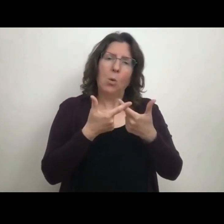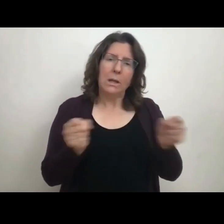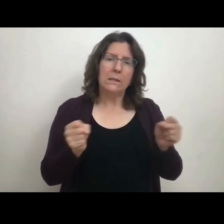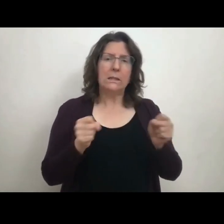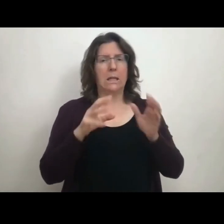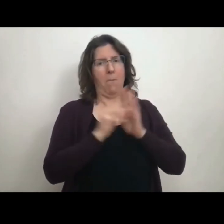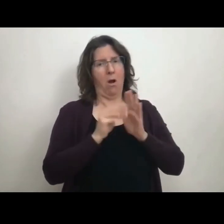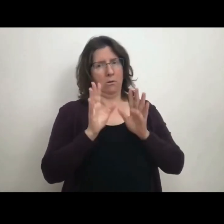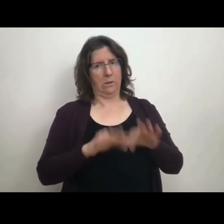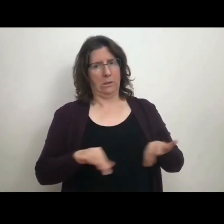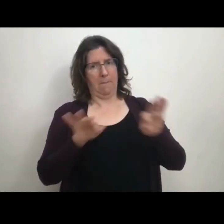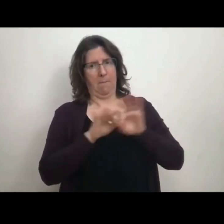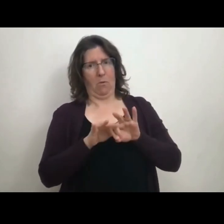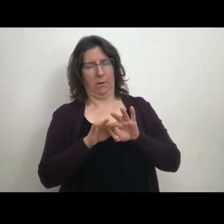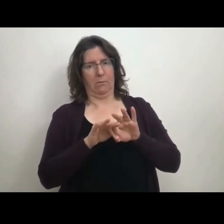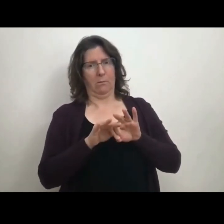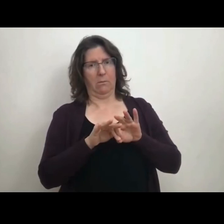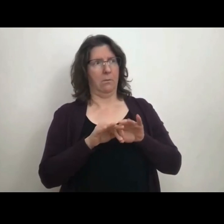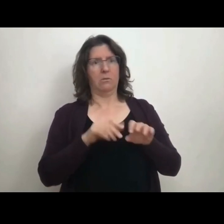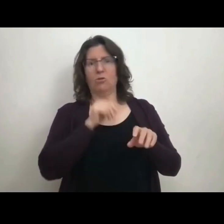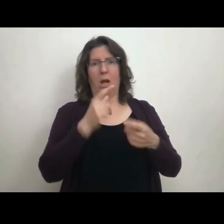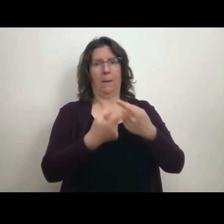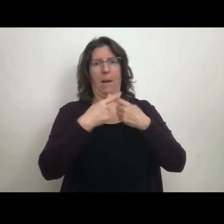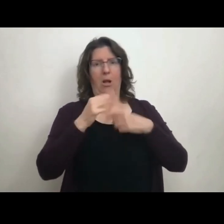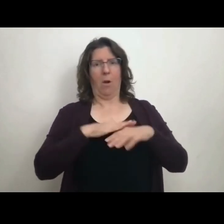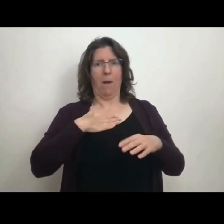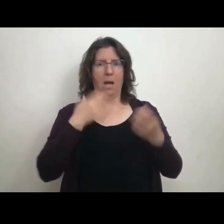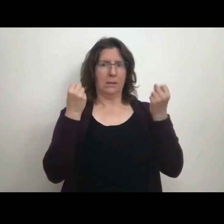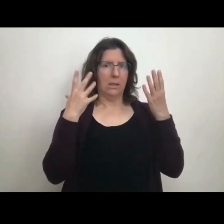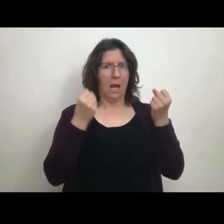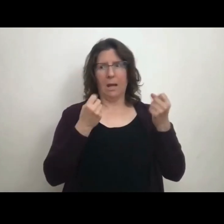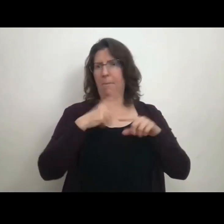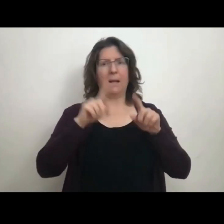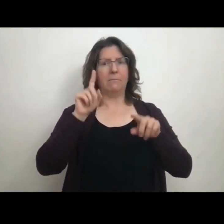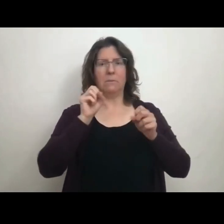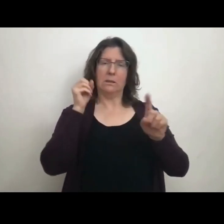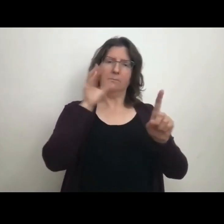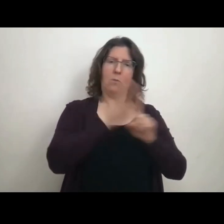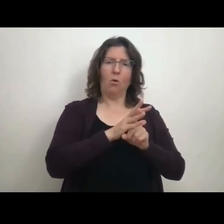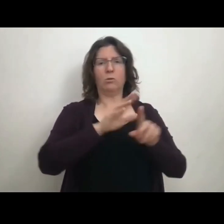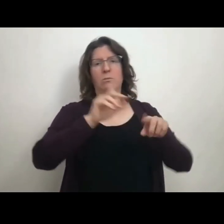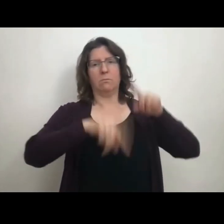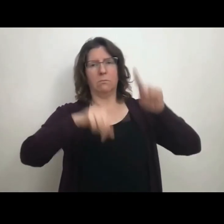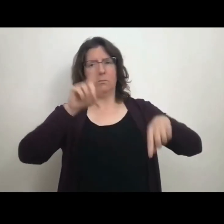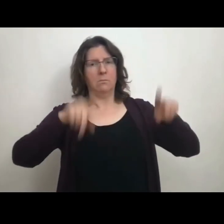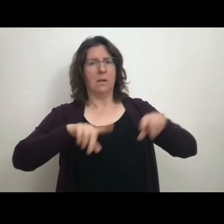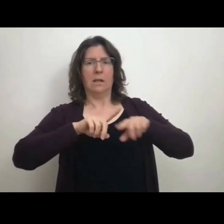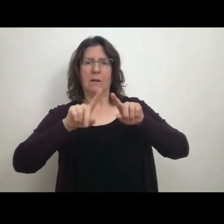In my practice I also brought in deaf community members as linguistic models, so the students